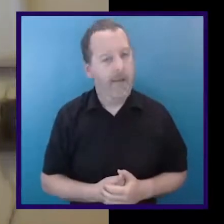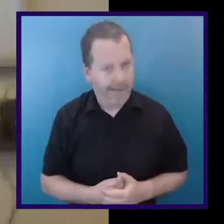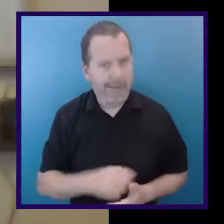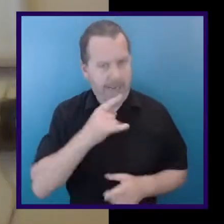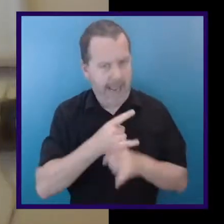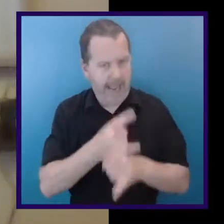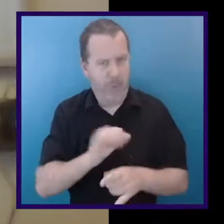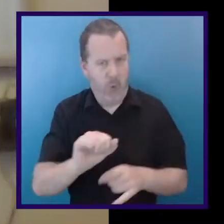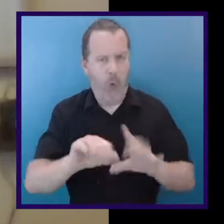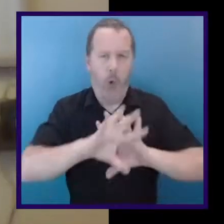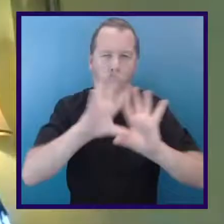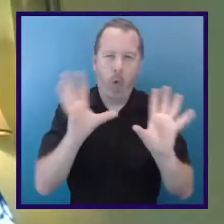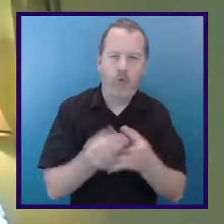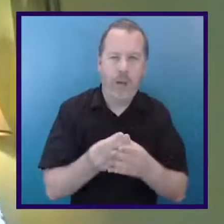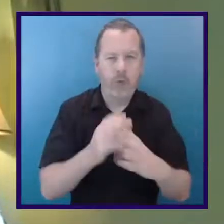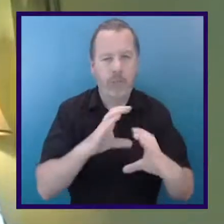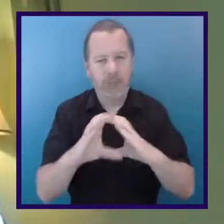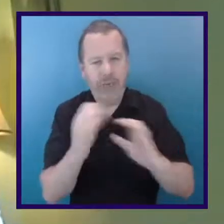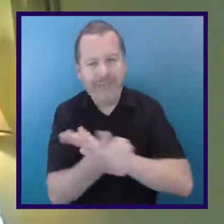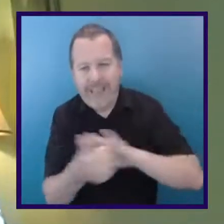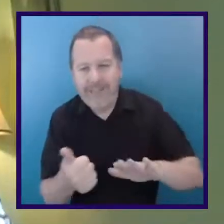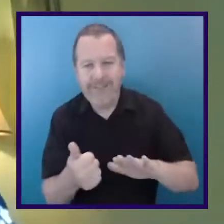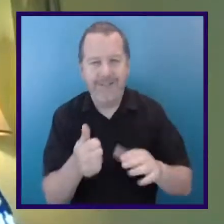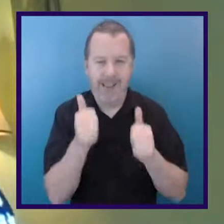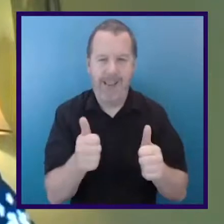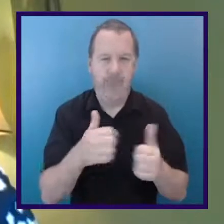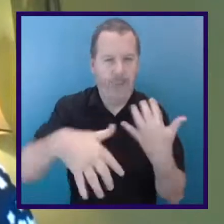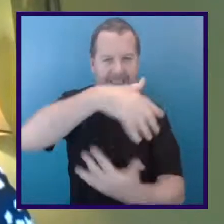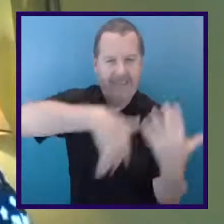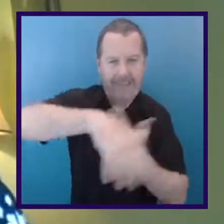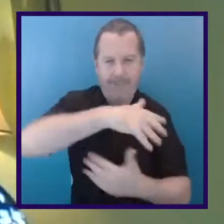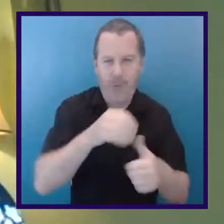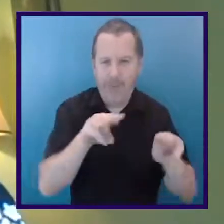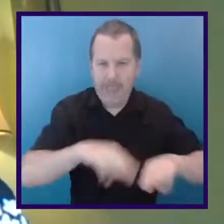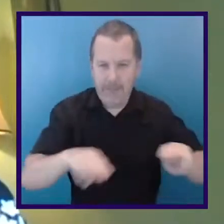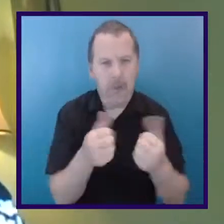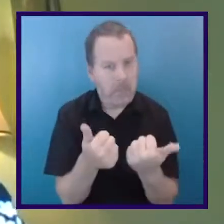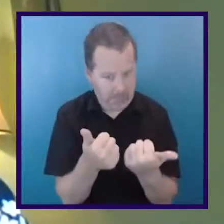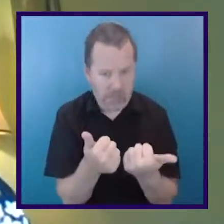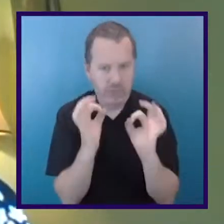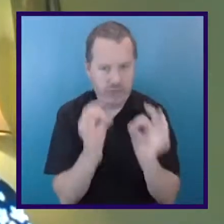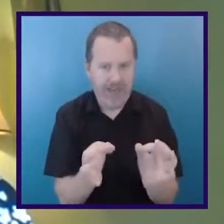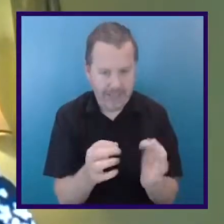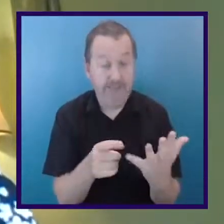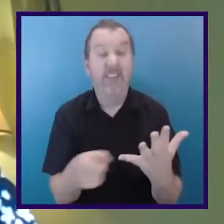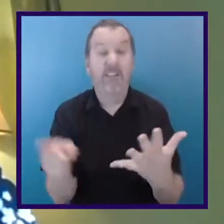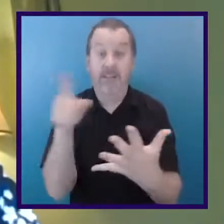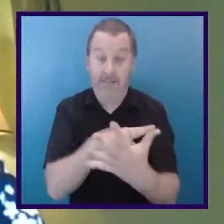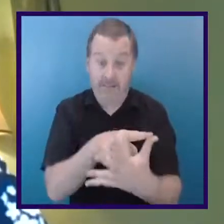So it's helped your All right, your communication skills and your ability to mix with other people, and so forth. That's great.